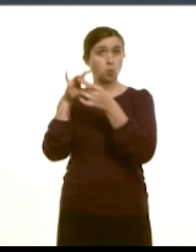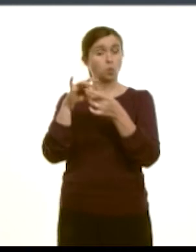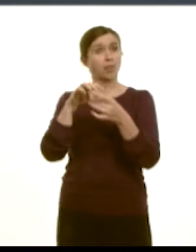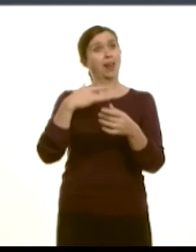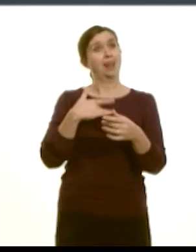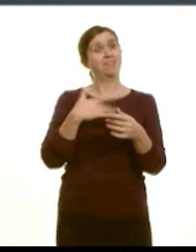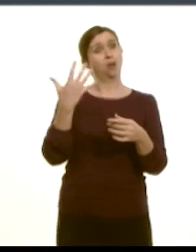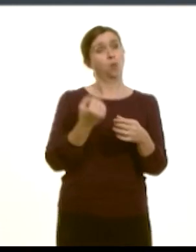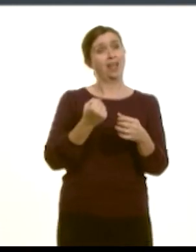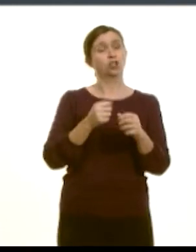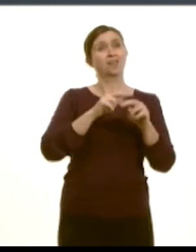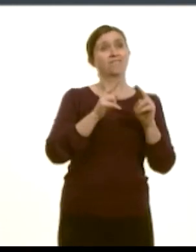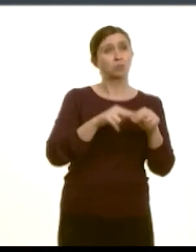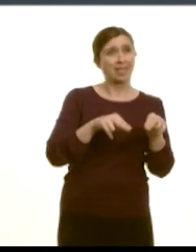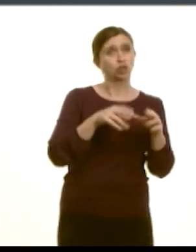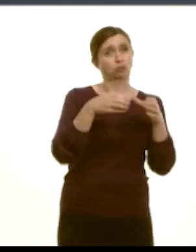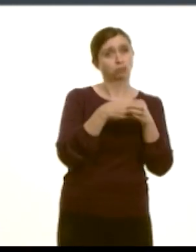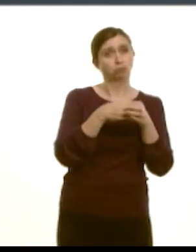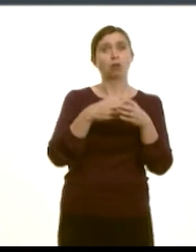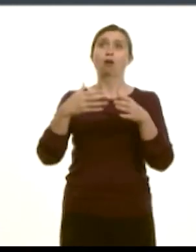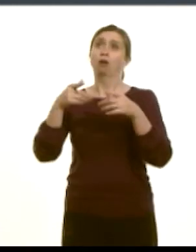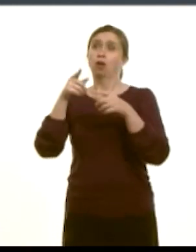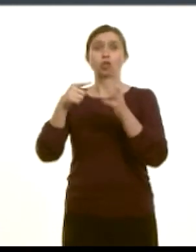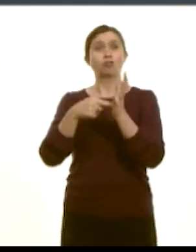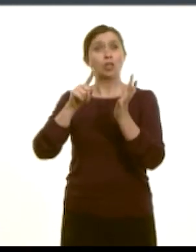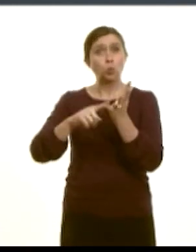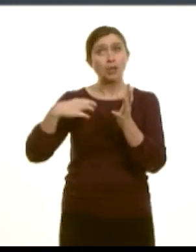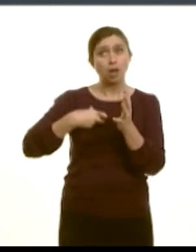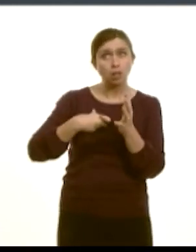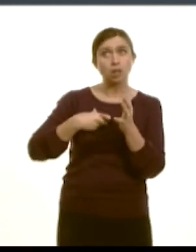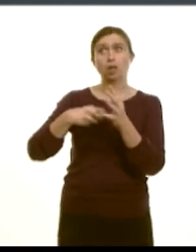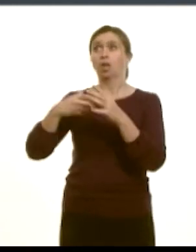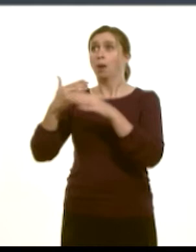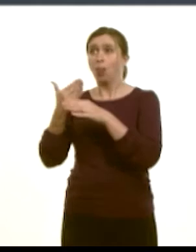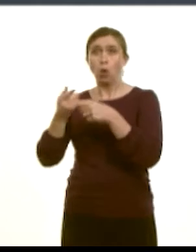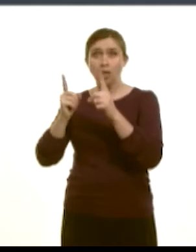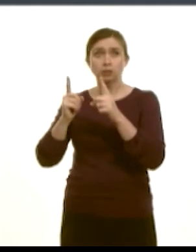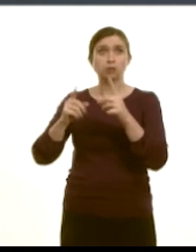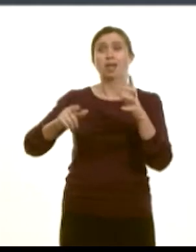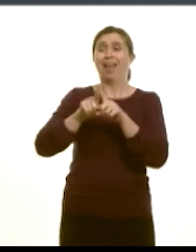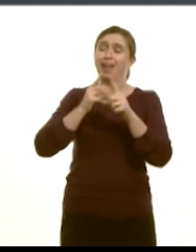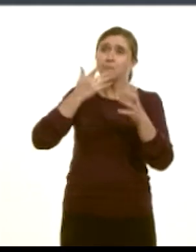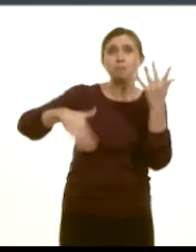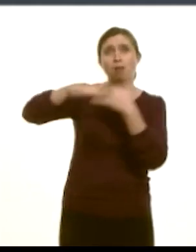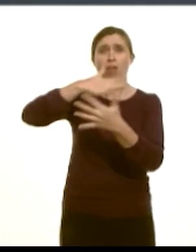the trade unions, employers and civic society to make Wales a living wage nation?